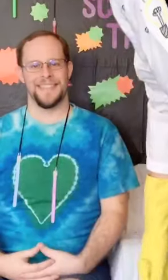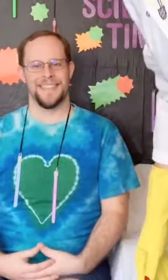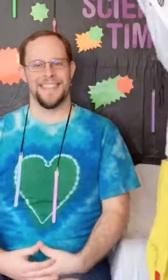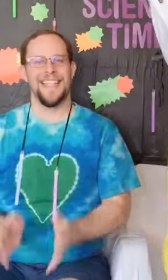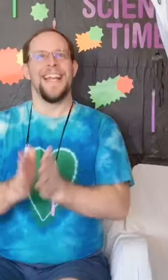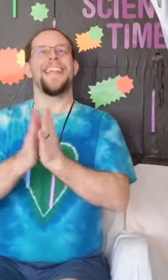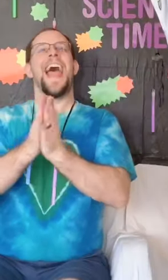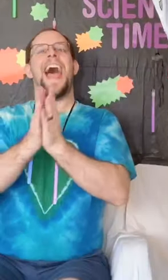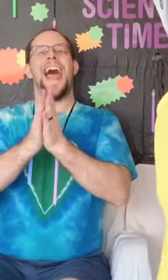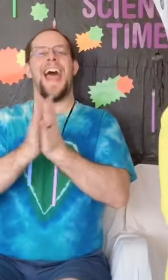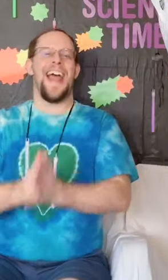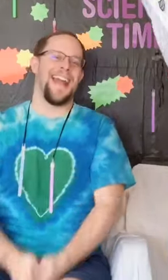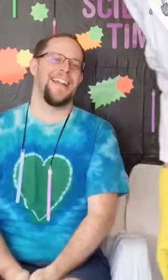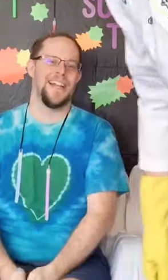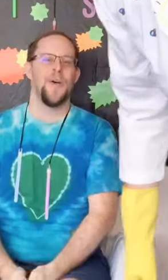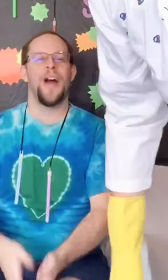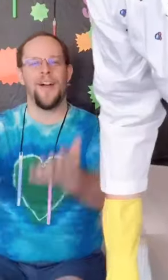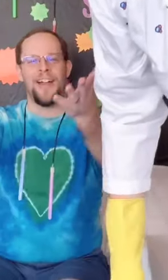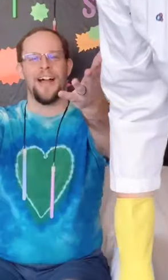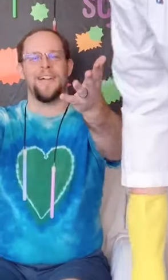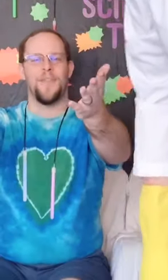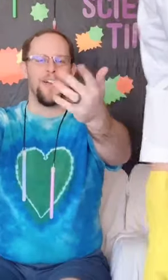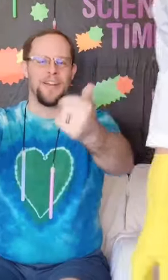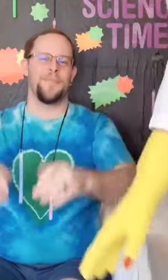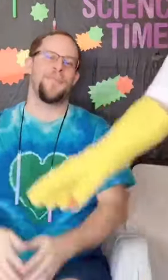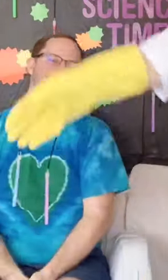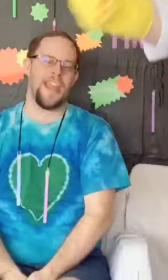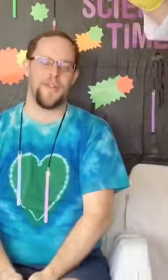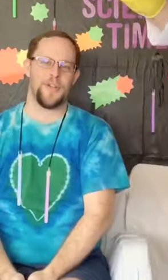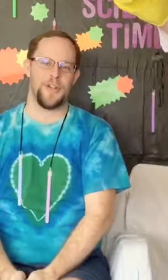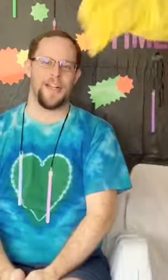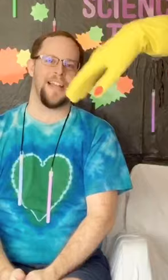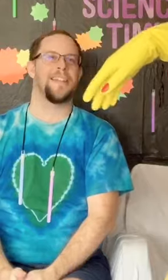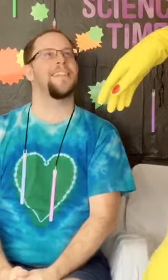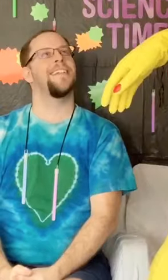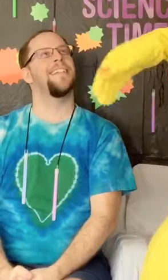"we're on!" Yay! AARON: Welcome! Welcome! Thank you for joining us!